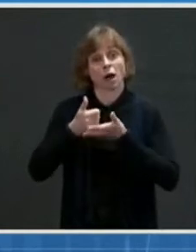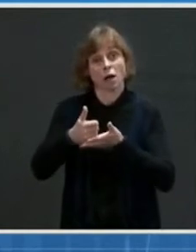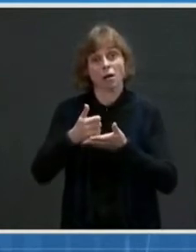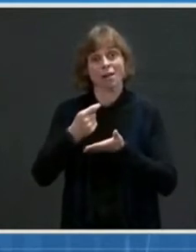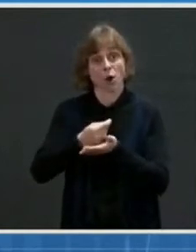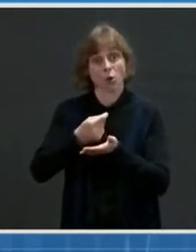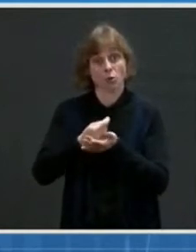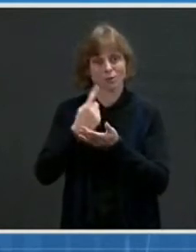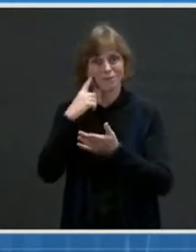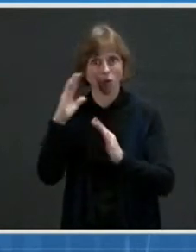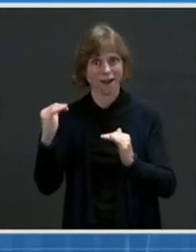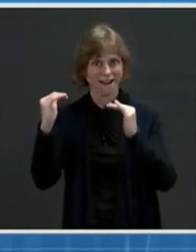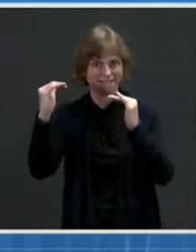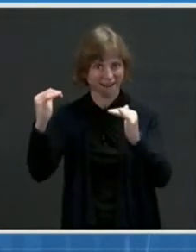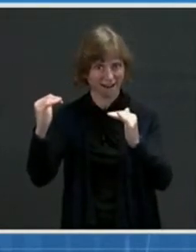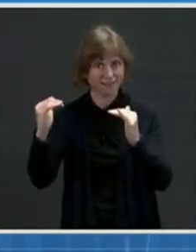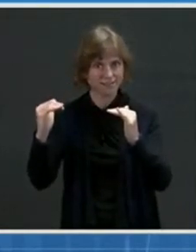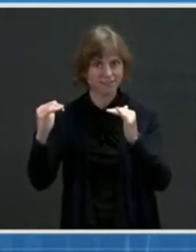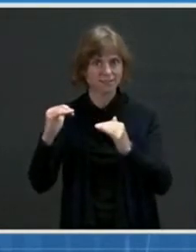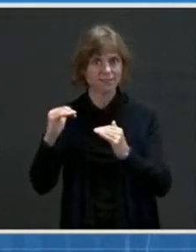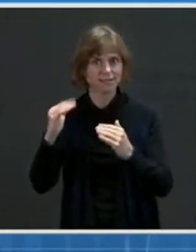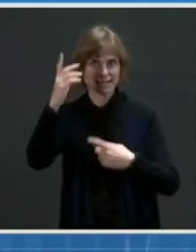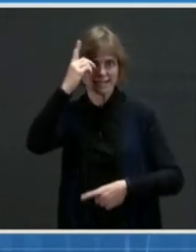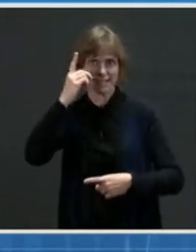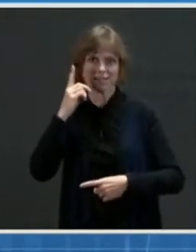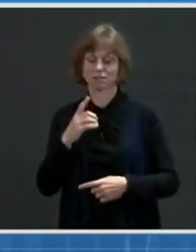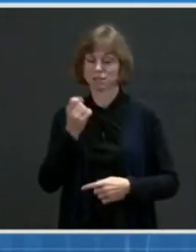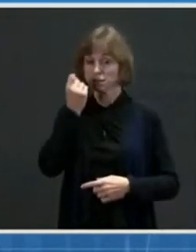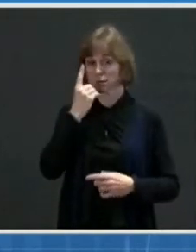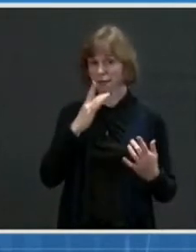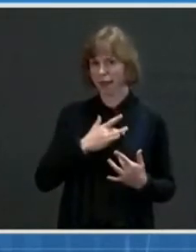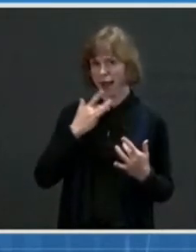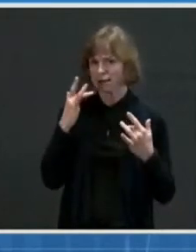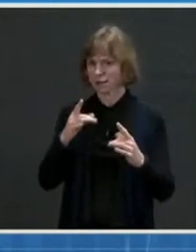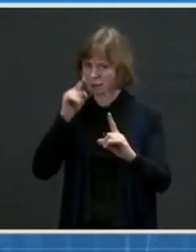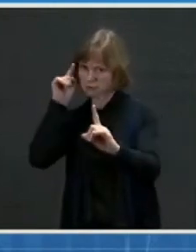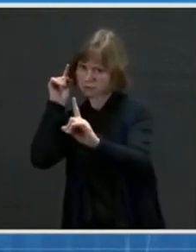GLOBULIN IS IN TRIAL.